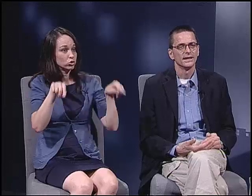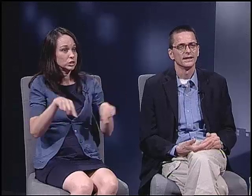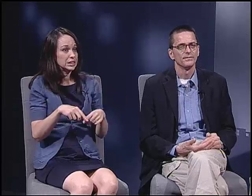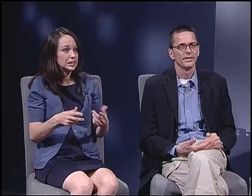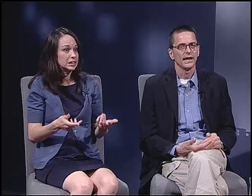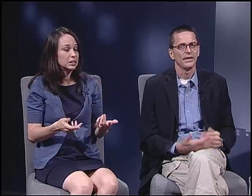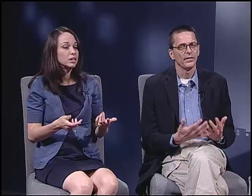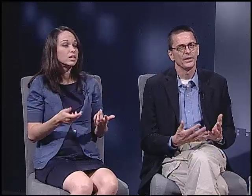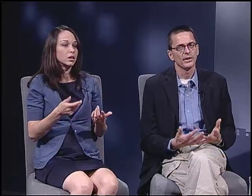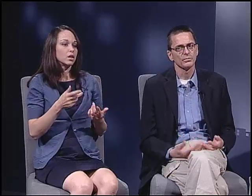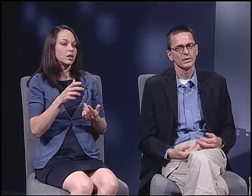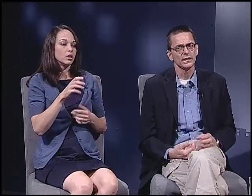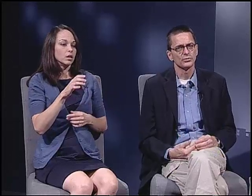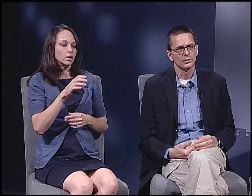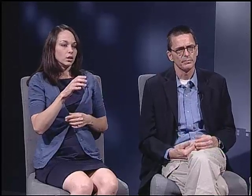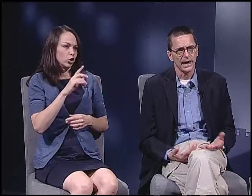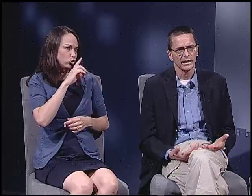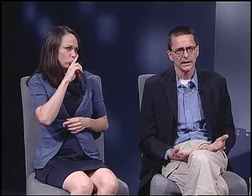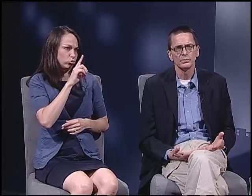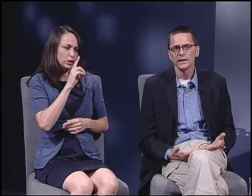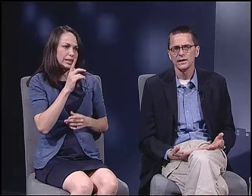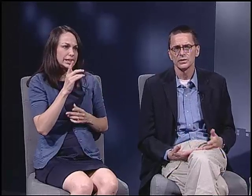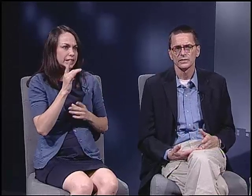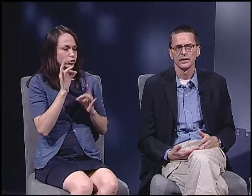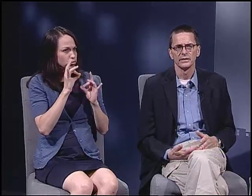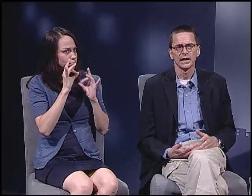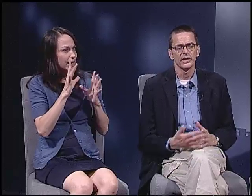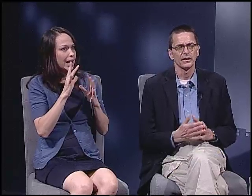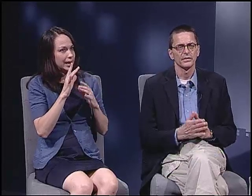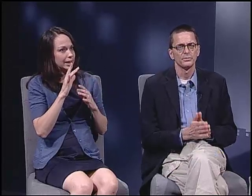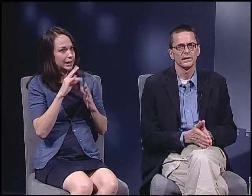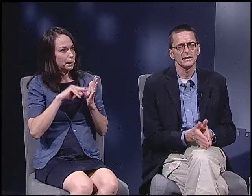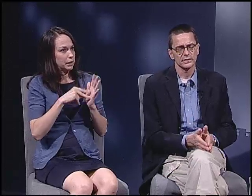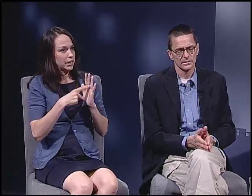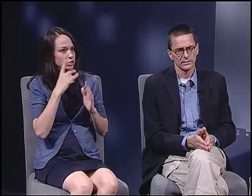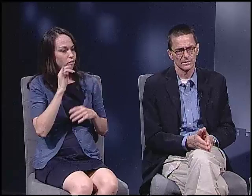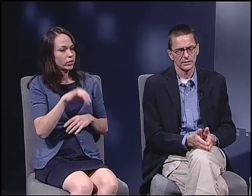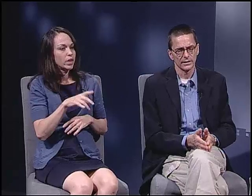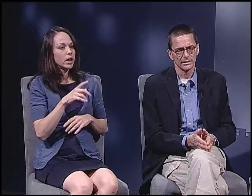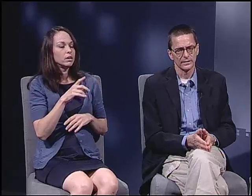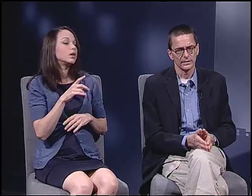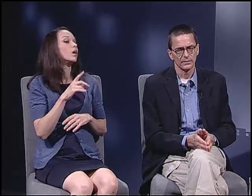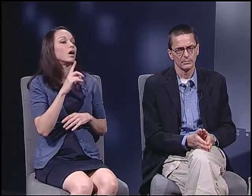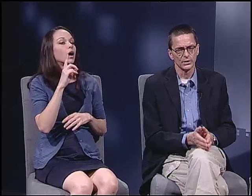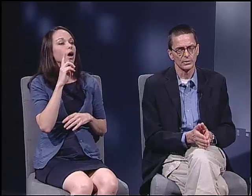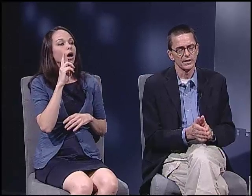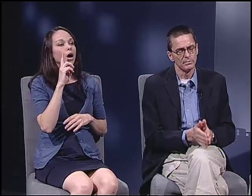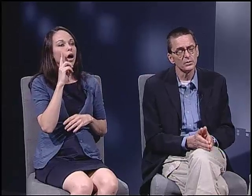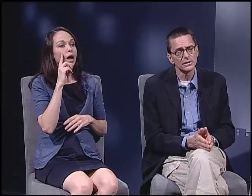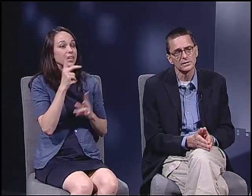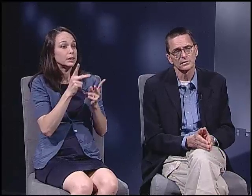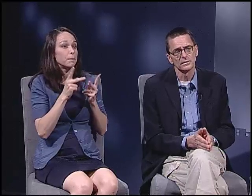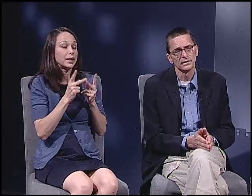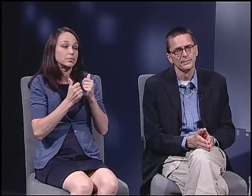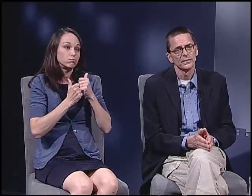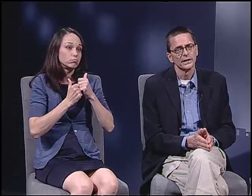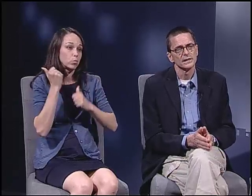and there are really dramatic implications to this. I think the place that we should be the most concerned is